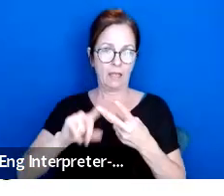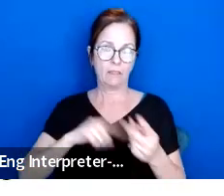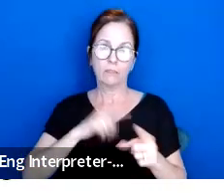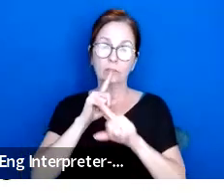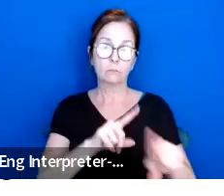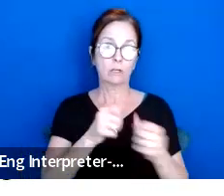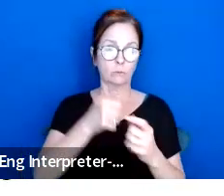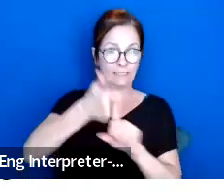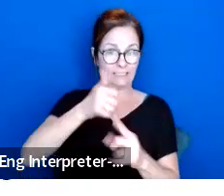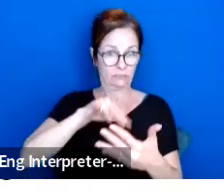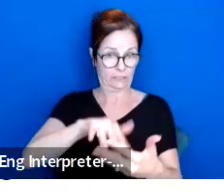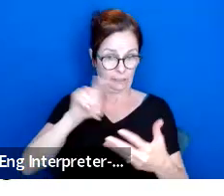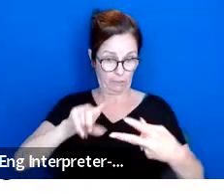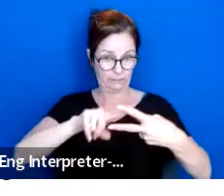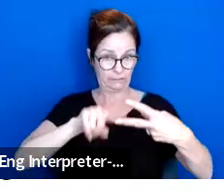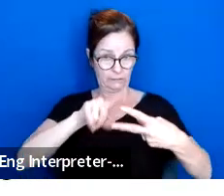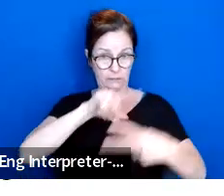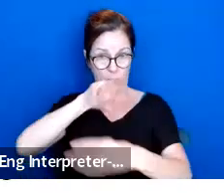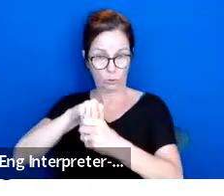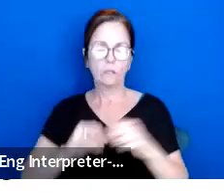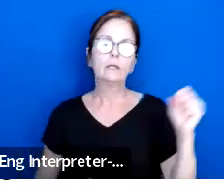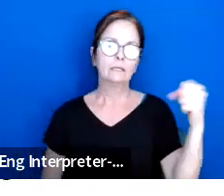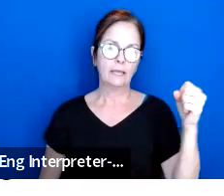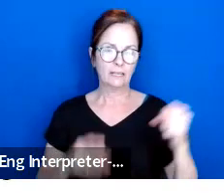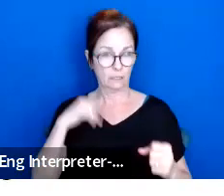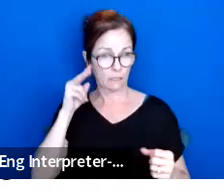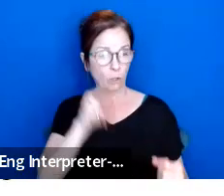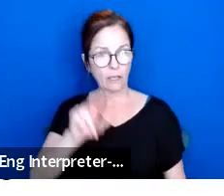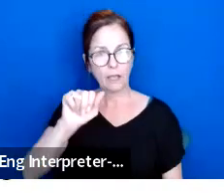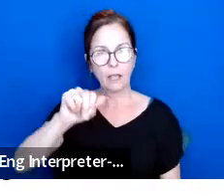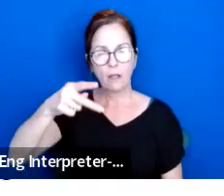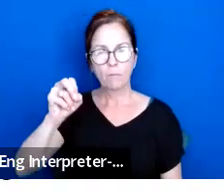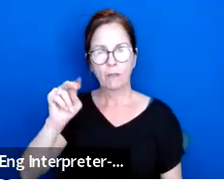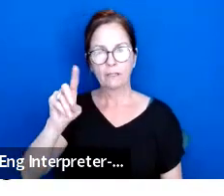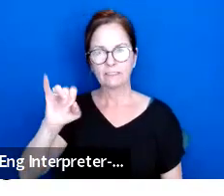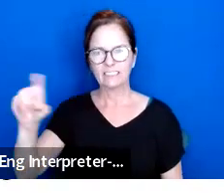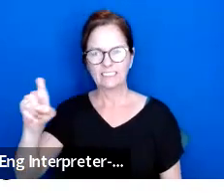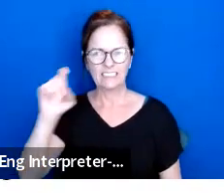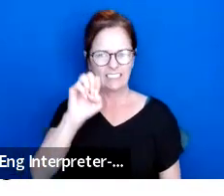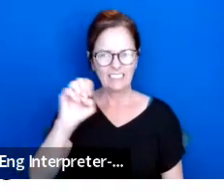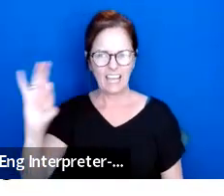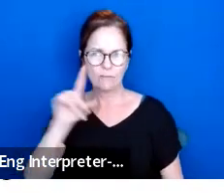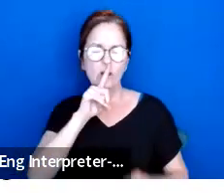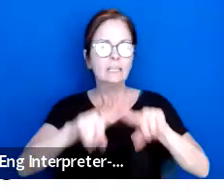Yes, if you look at Appendix E or F, depending if it's a full-timer or a part-timer.